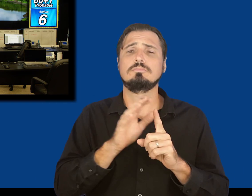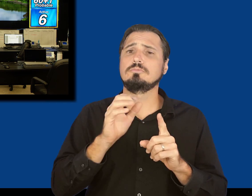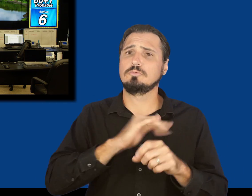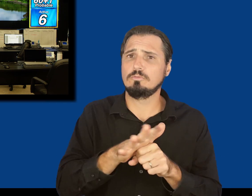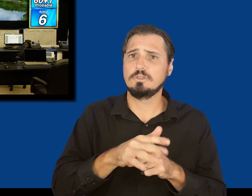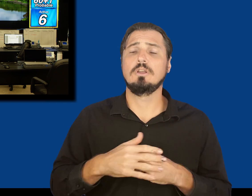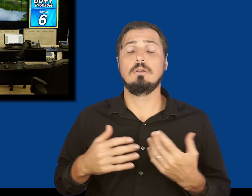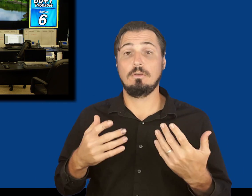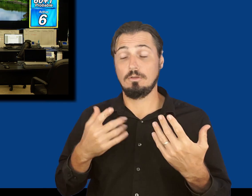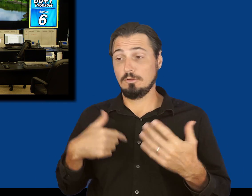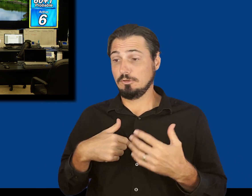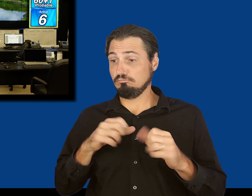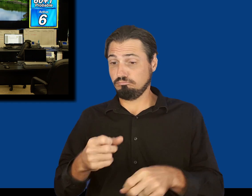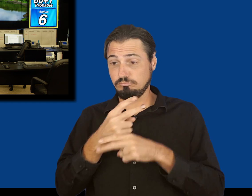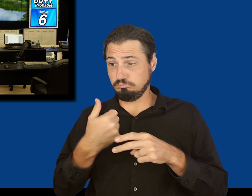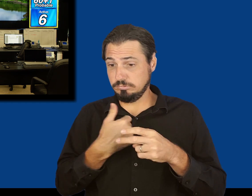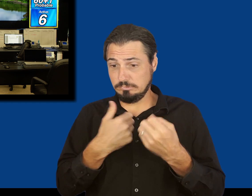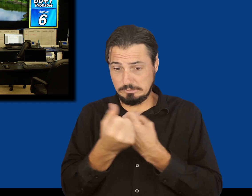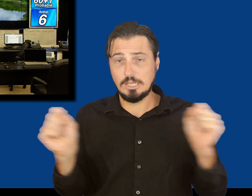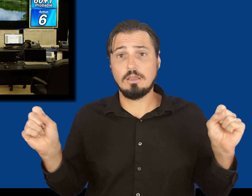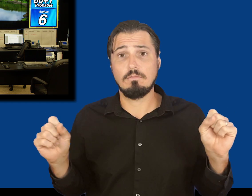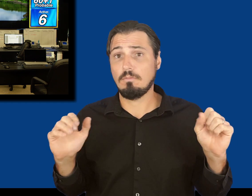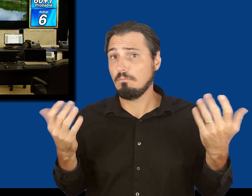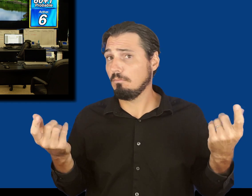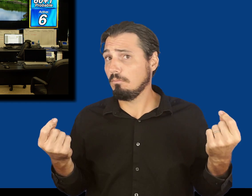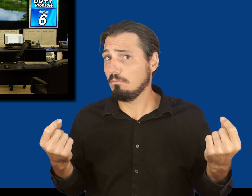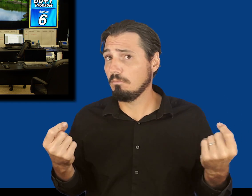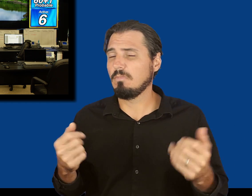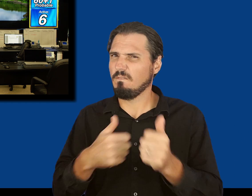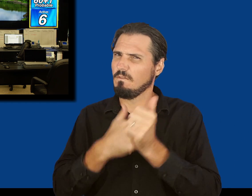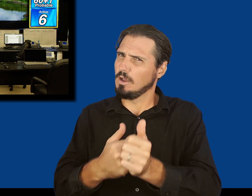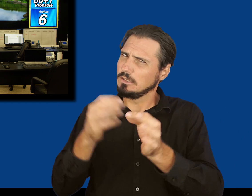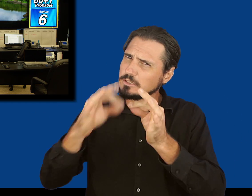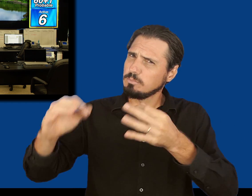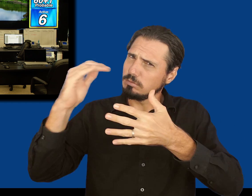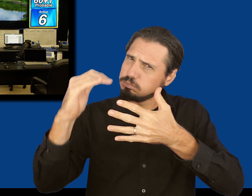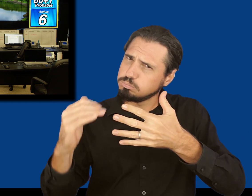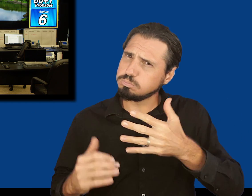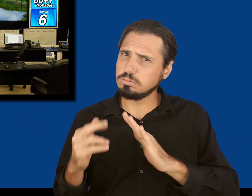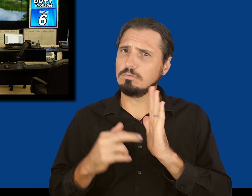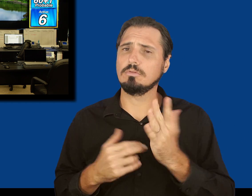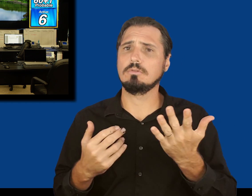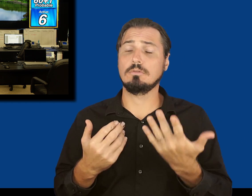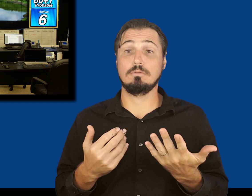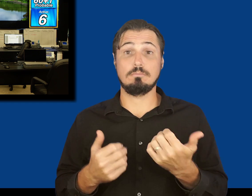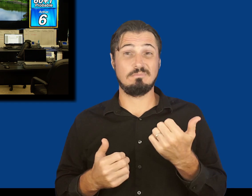We can keep ourselves and those around the safe by following very simple behaviors most importantly.